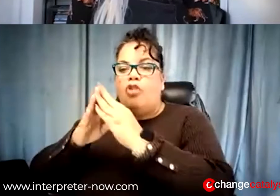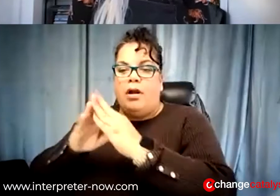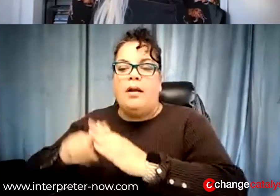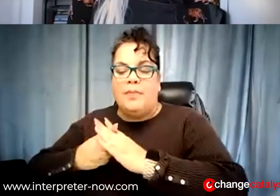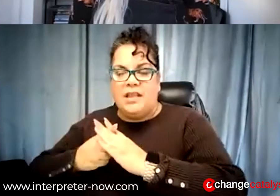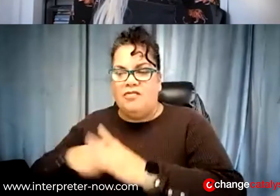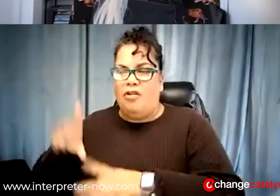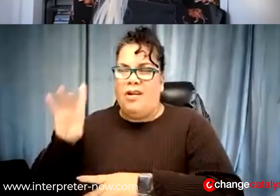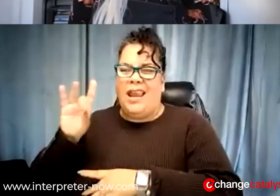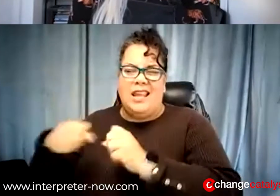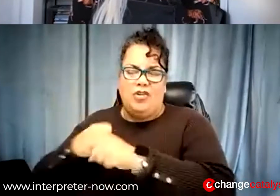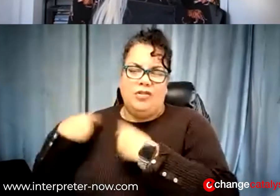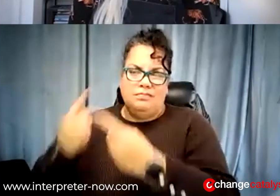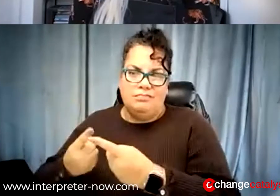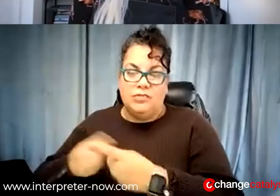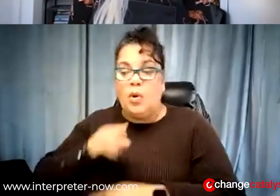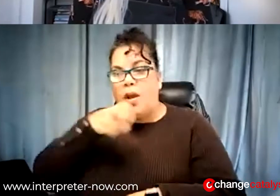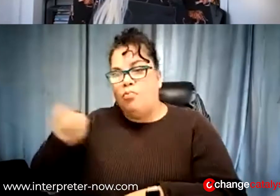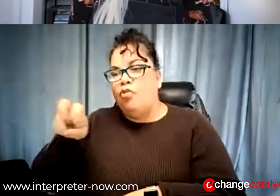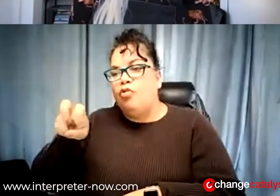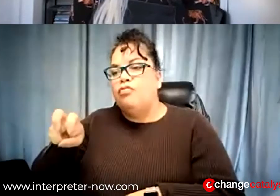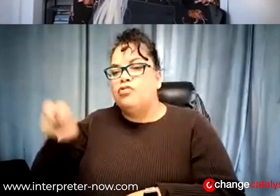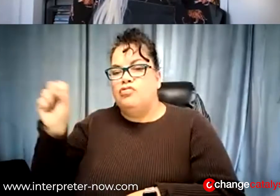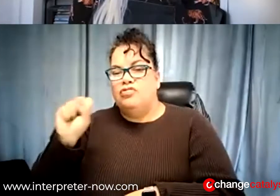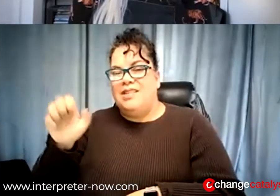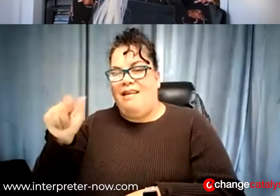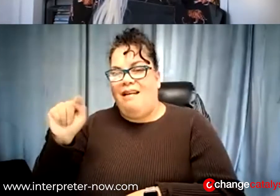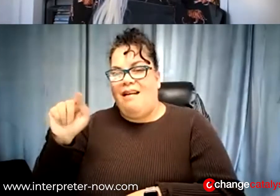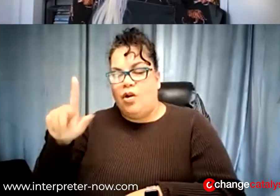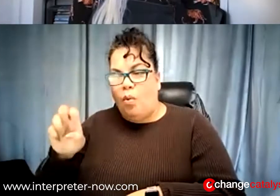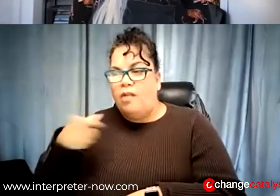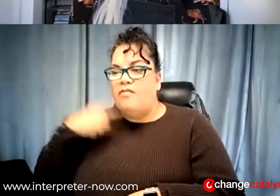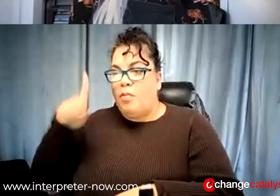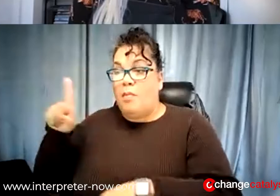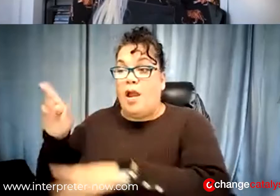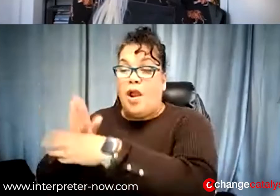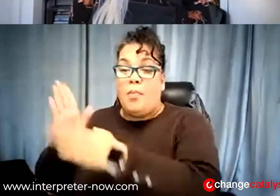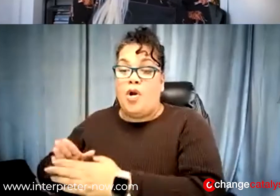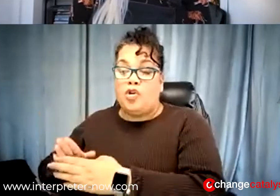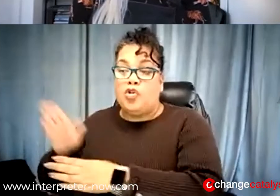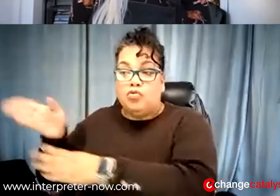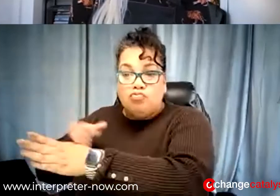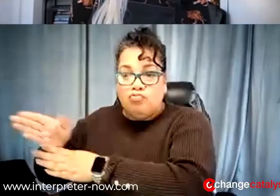It was a move to Seattle for my partner's career that led me to even be in the time and place to meet Rebekah.